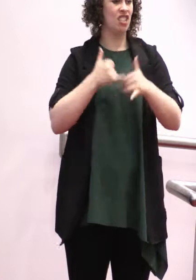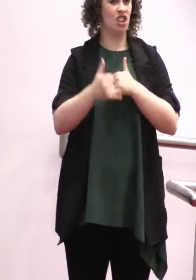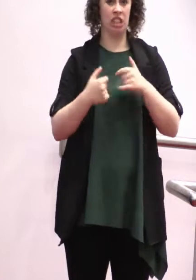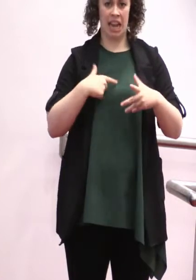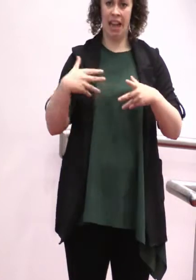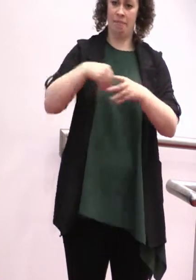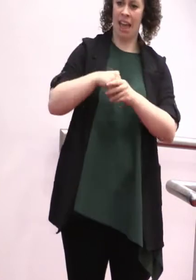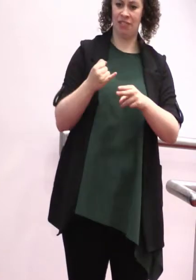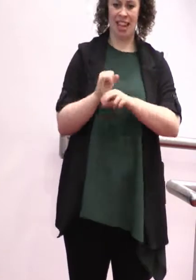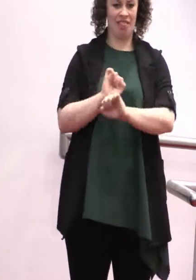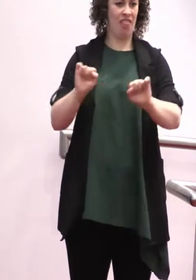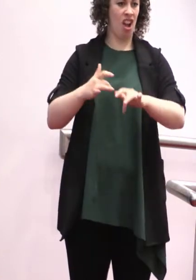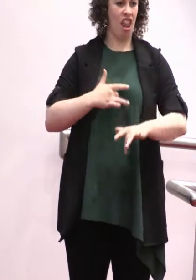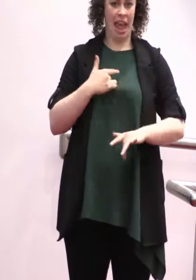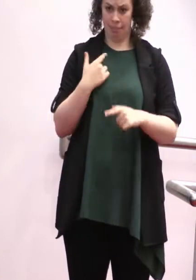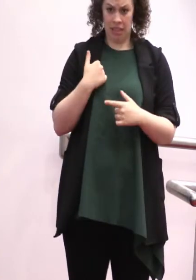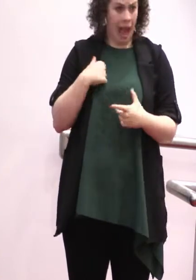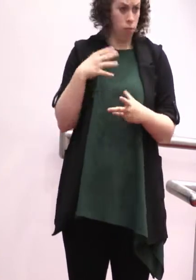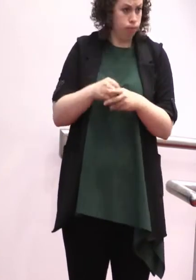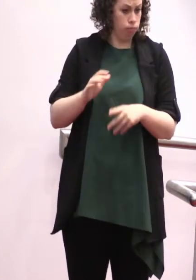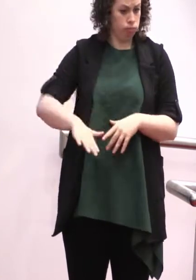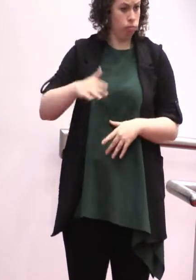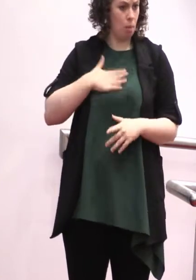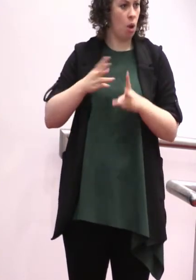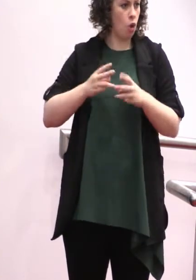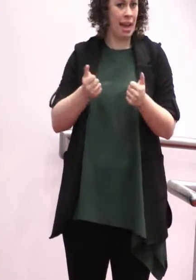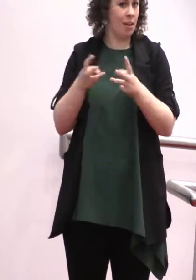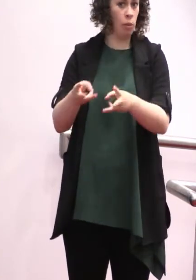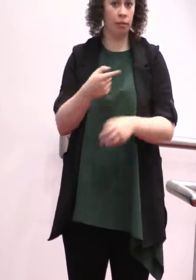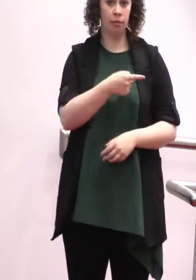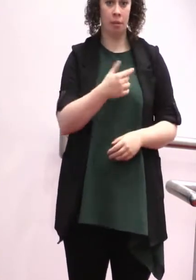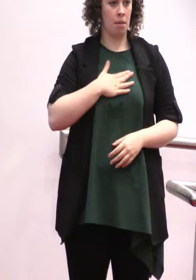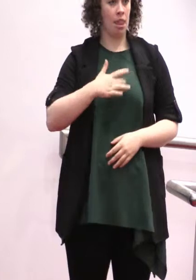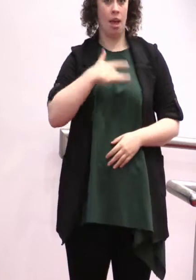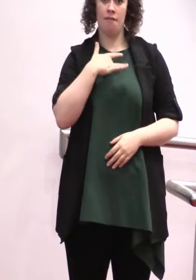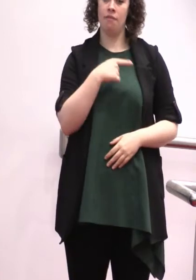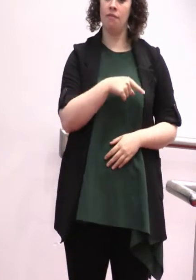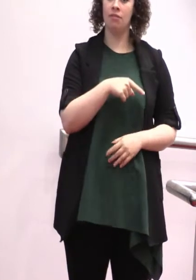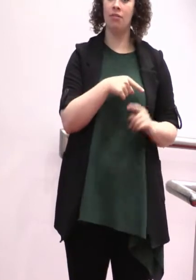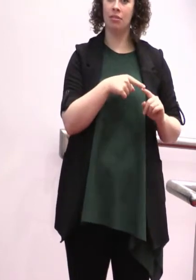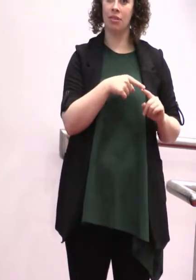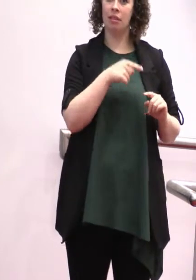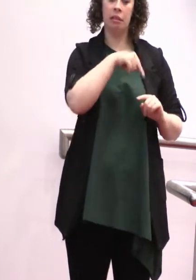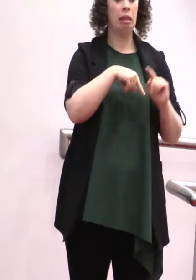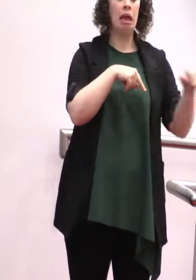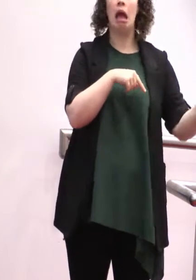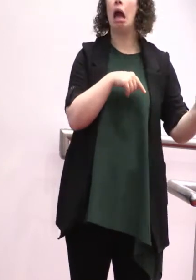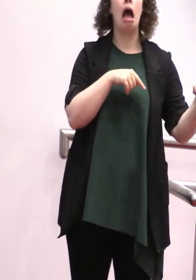in the lives of the children. But no relation to attachment whatsoever.